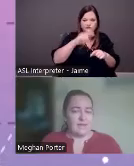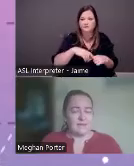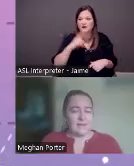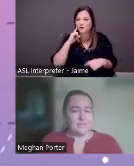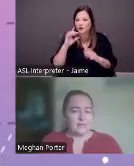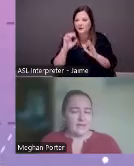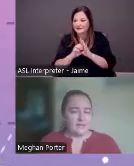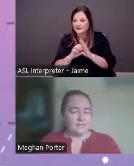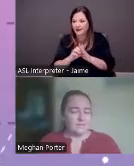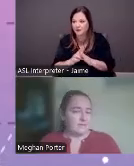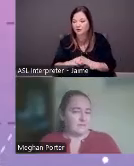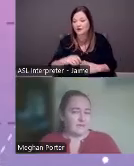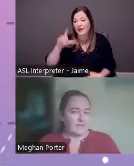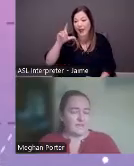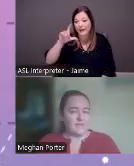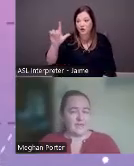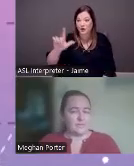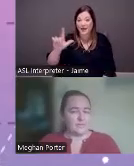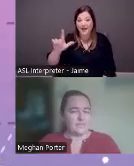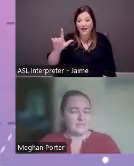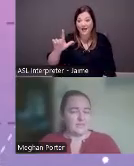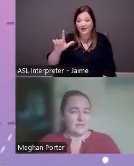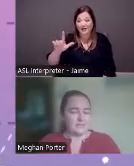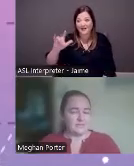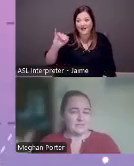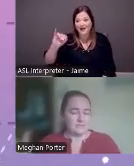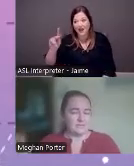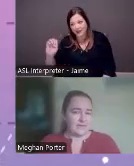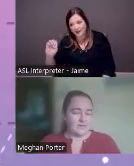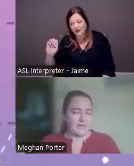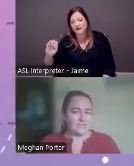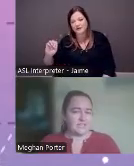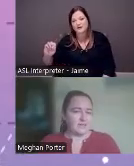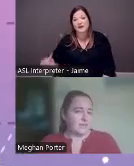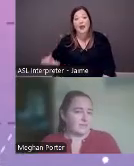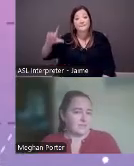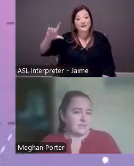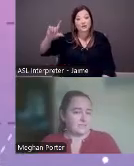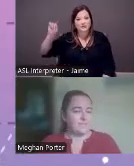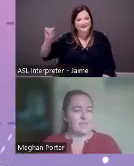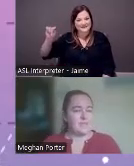capital L in "like" and then capital T in "this" # to make the hashtag #LikeThis.